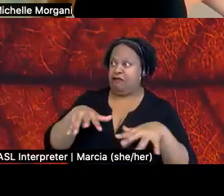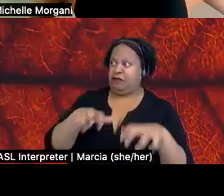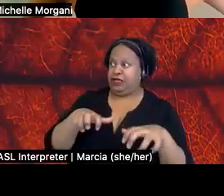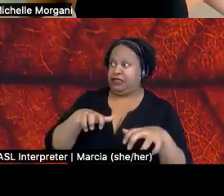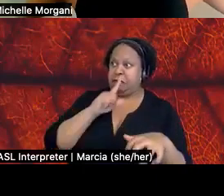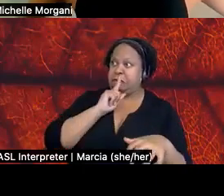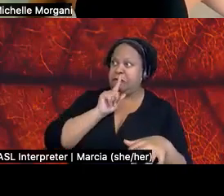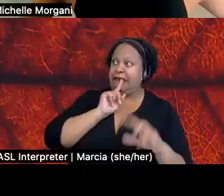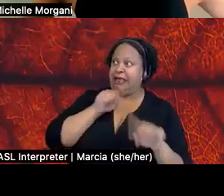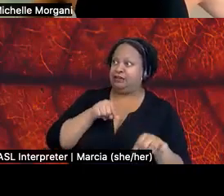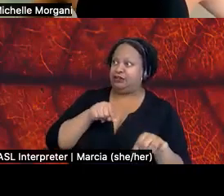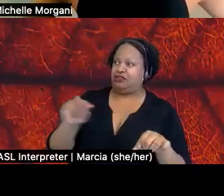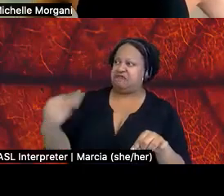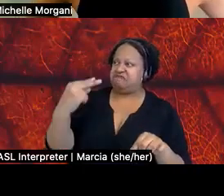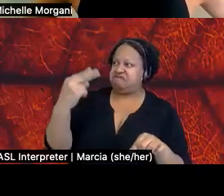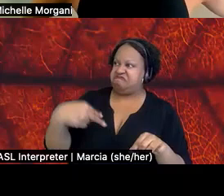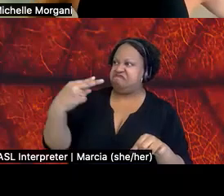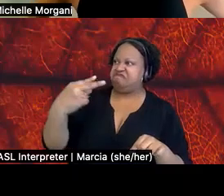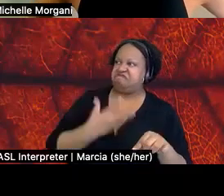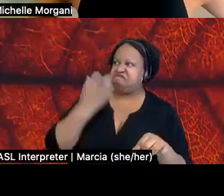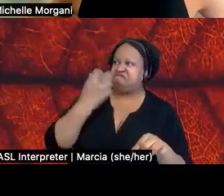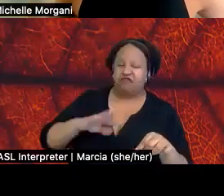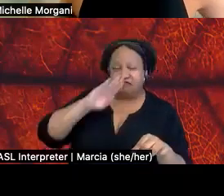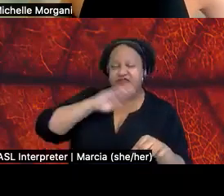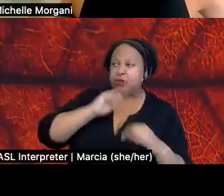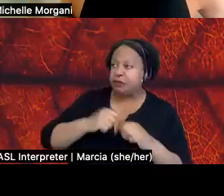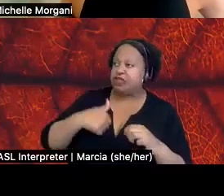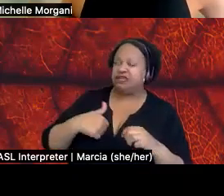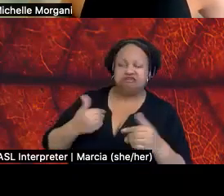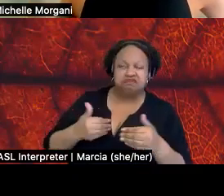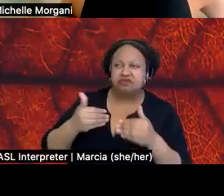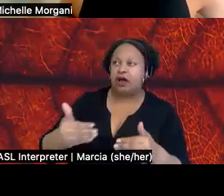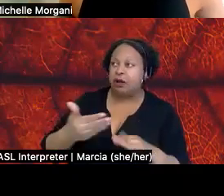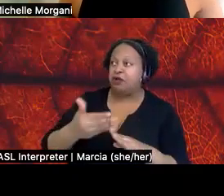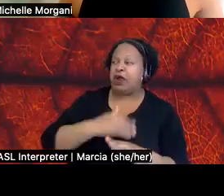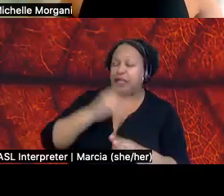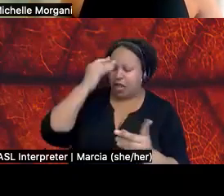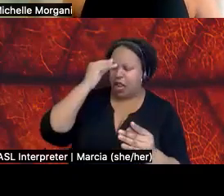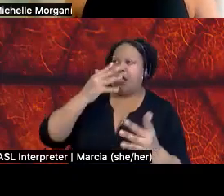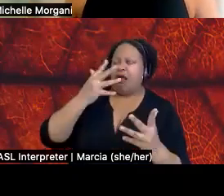They get frustrated with me and move on before I can get myself together and answer.